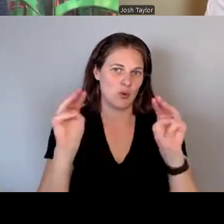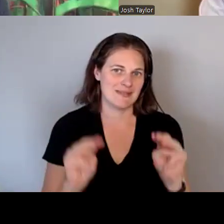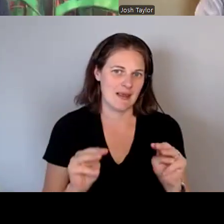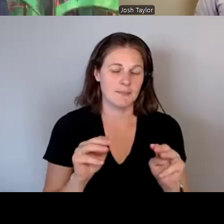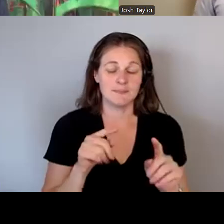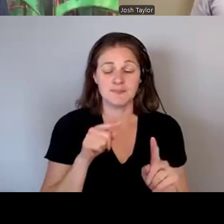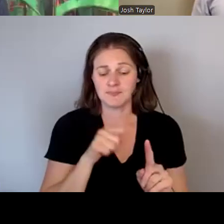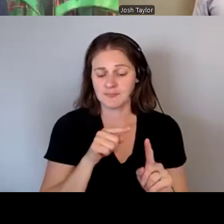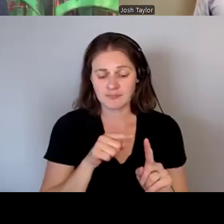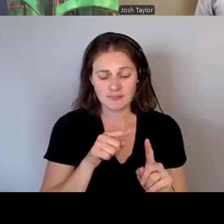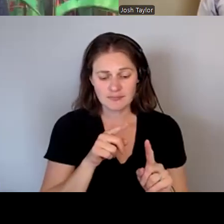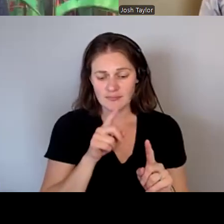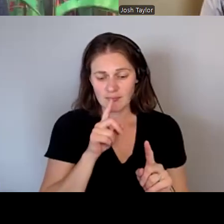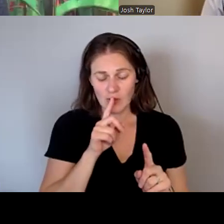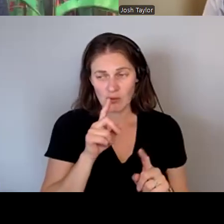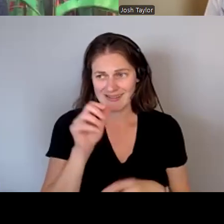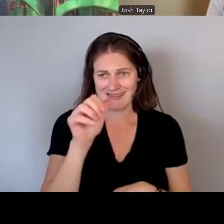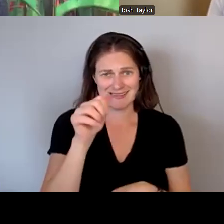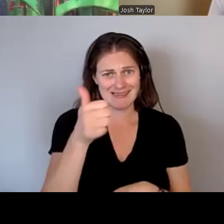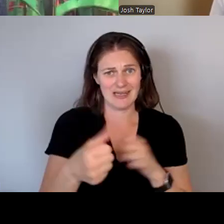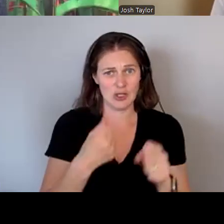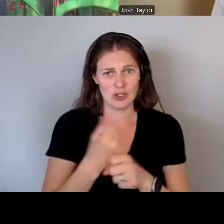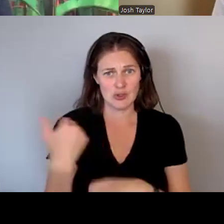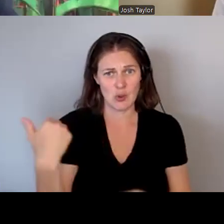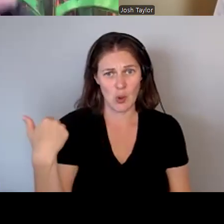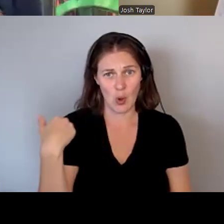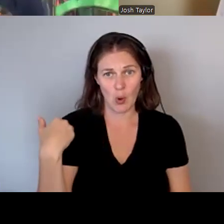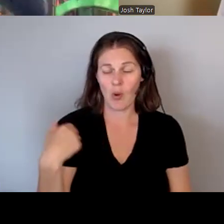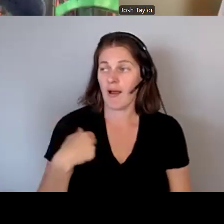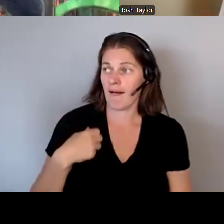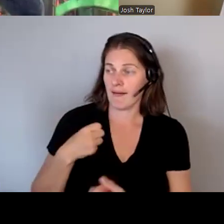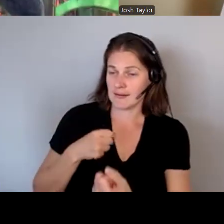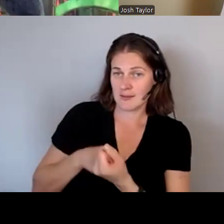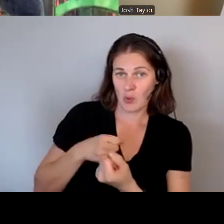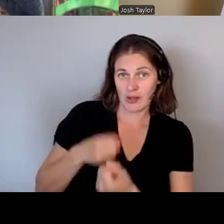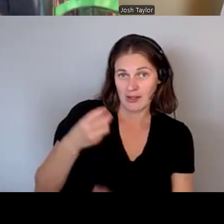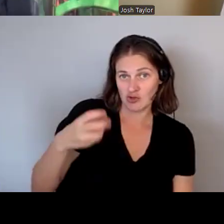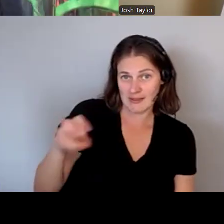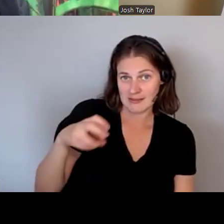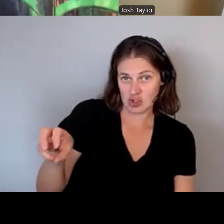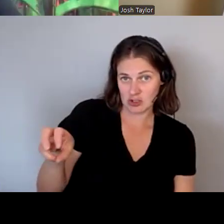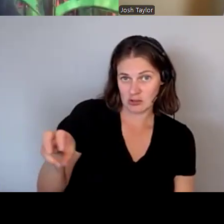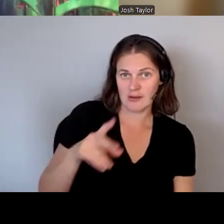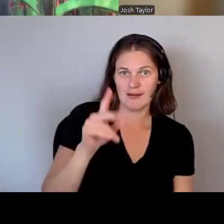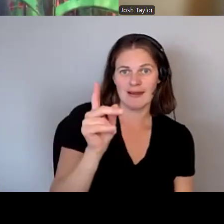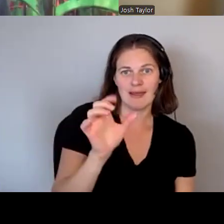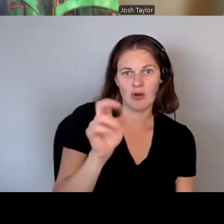I mean, 10 years ago when I started supporting transitions, Karen told me about the employees